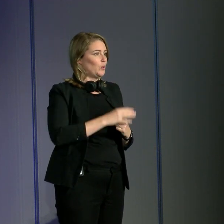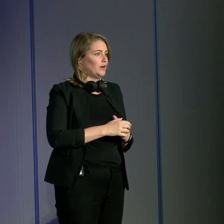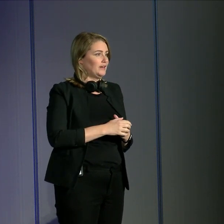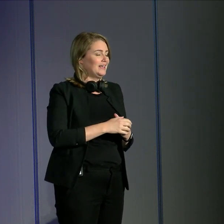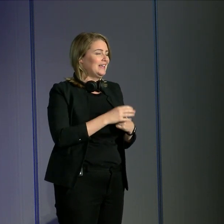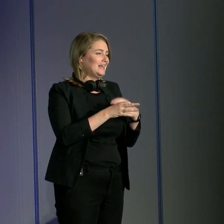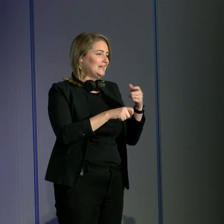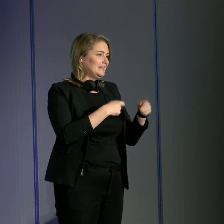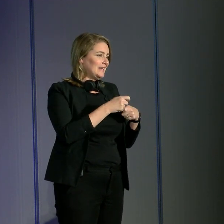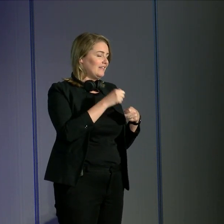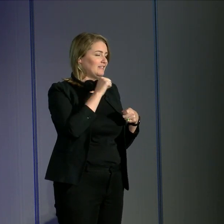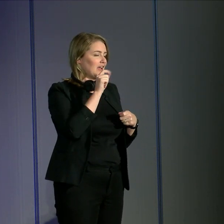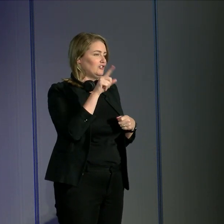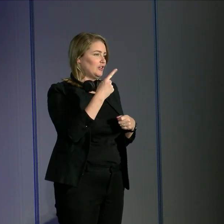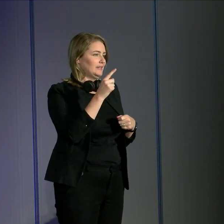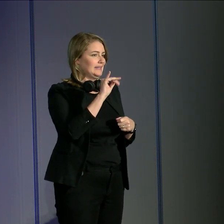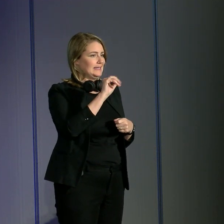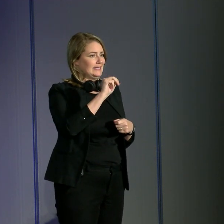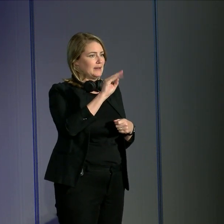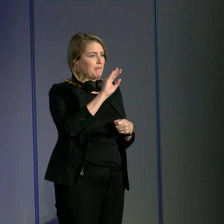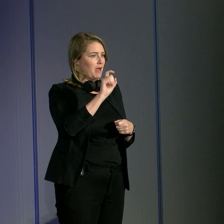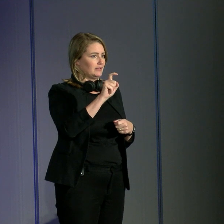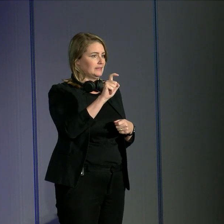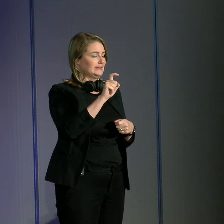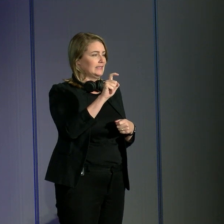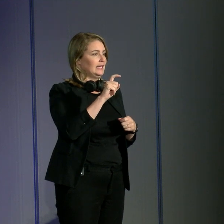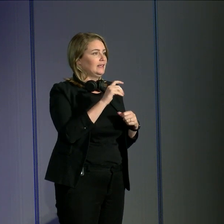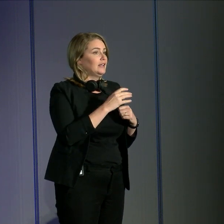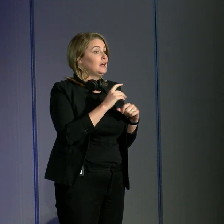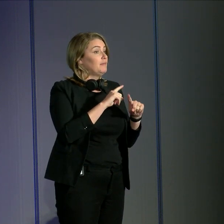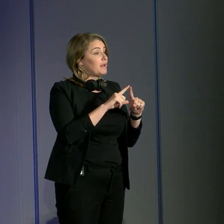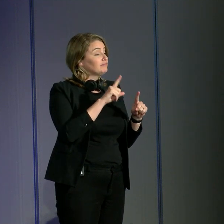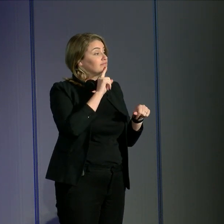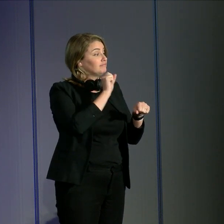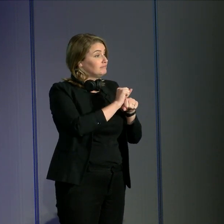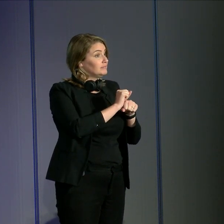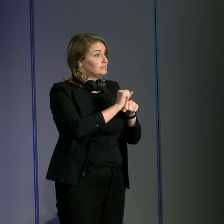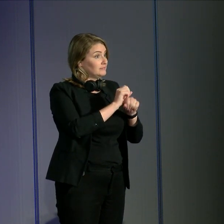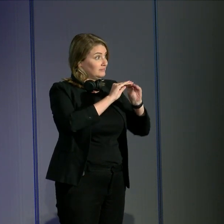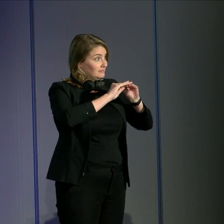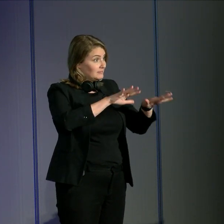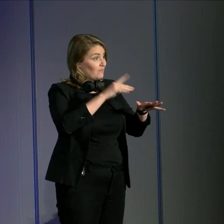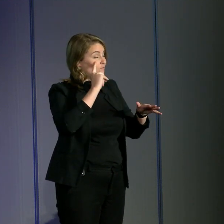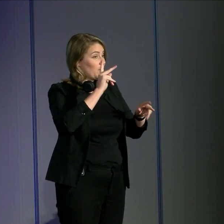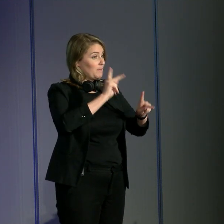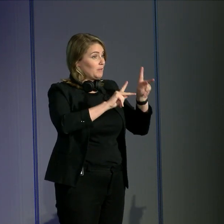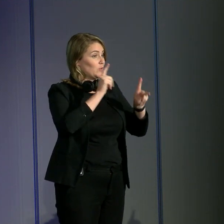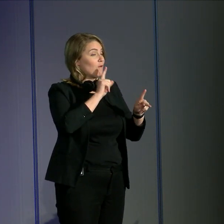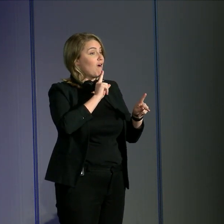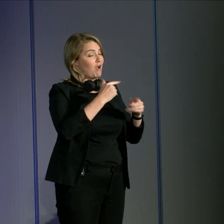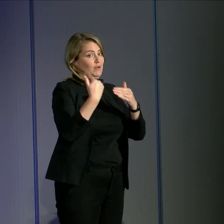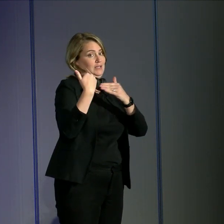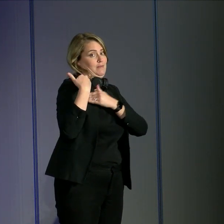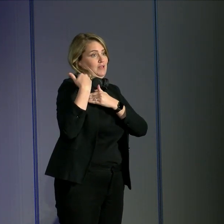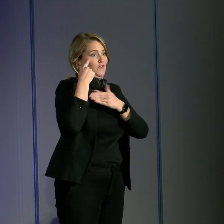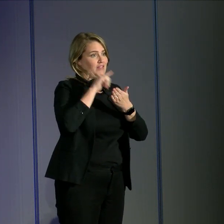Instead of not just inbox, but actually to the people who are actually responsible for the accessibility site.